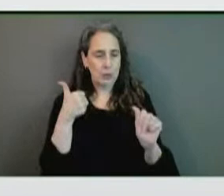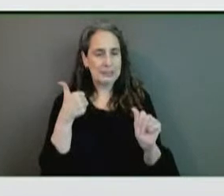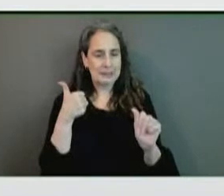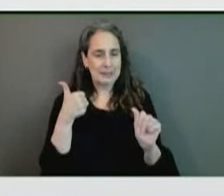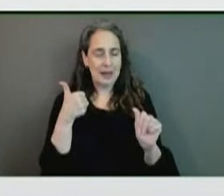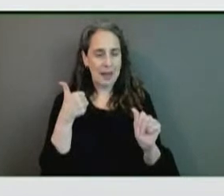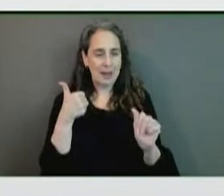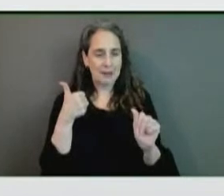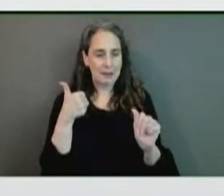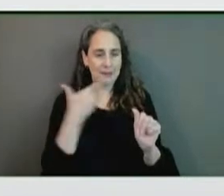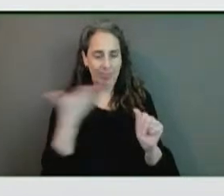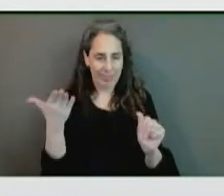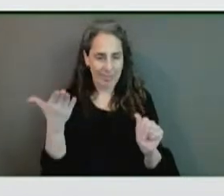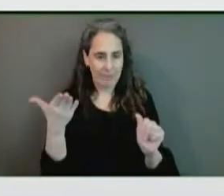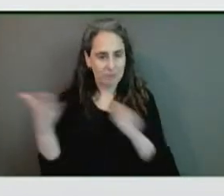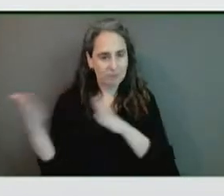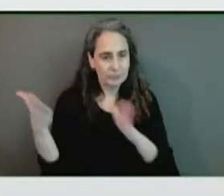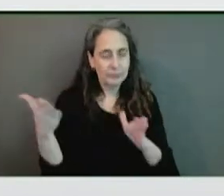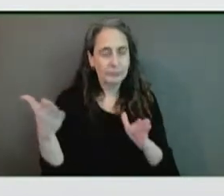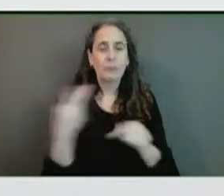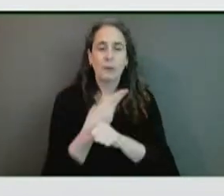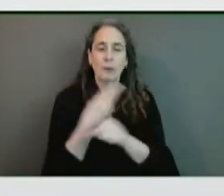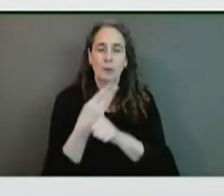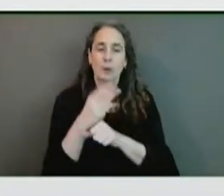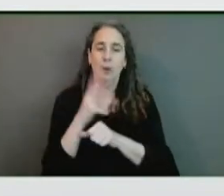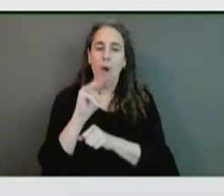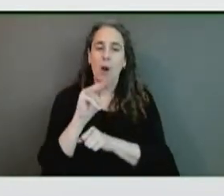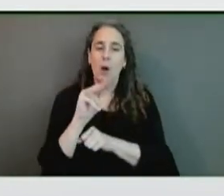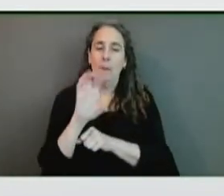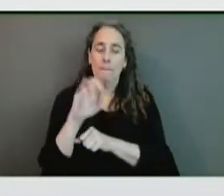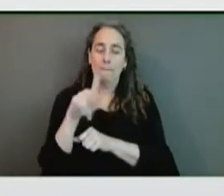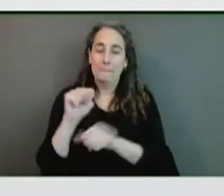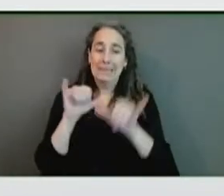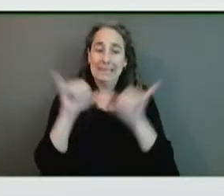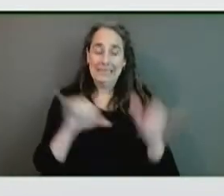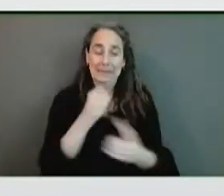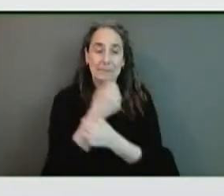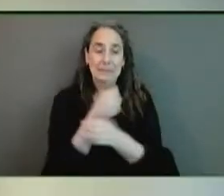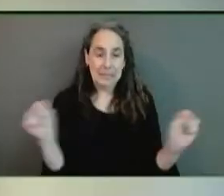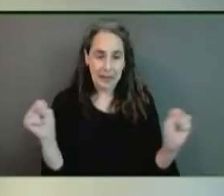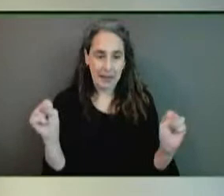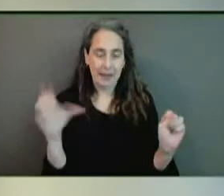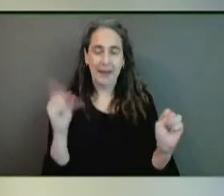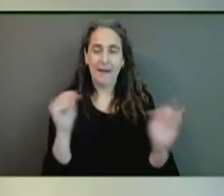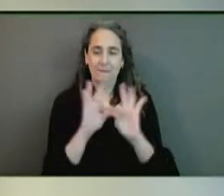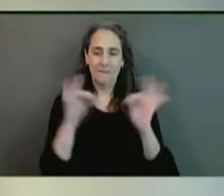other, uh, preventative measures that we're using to keep The